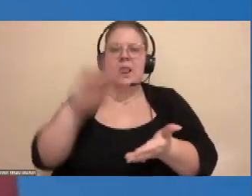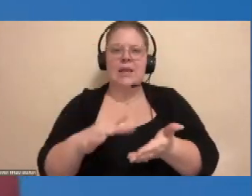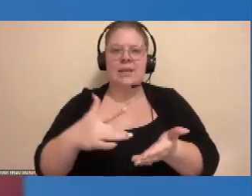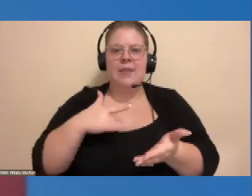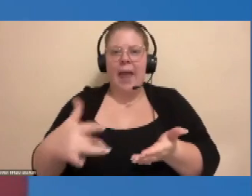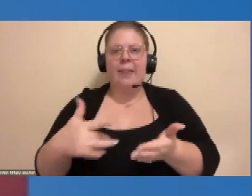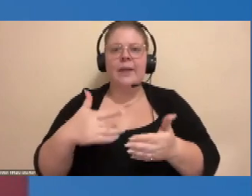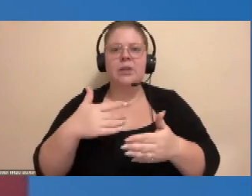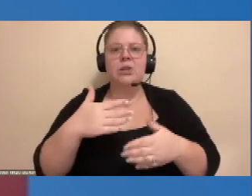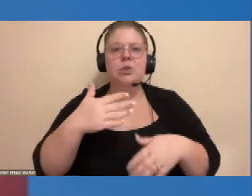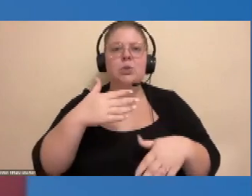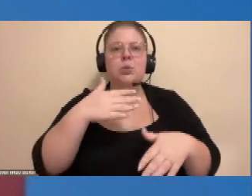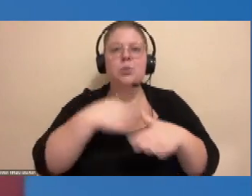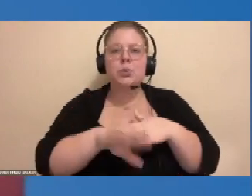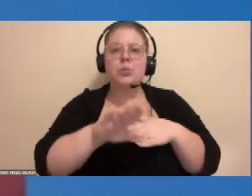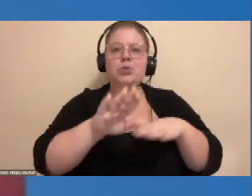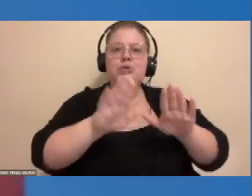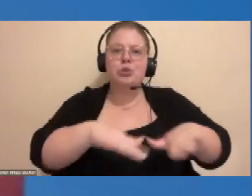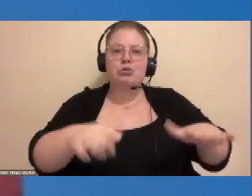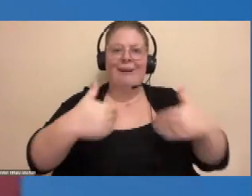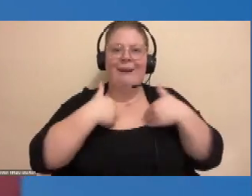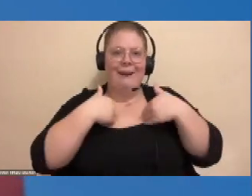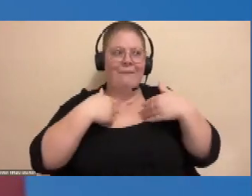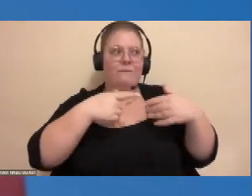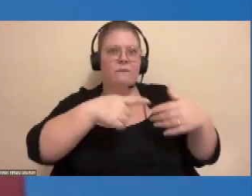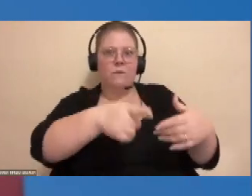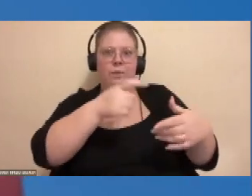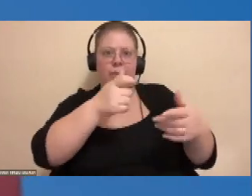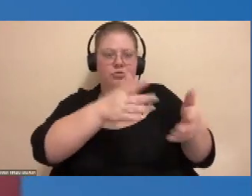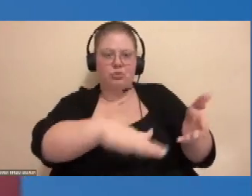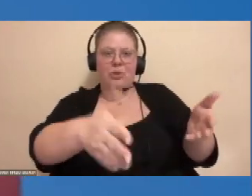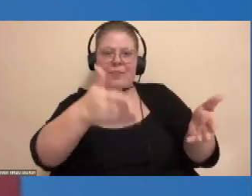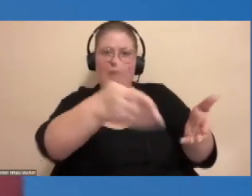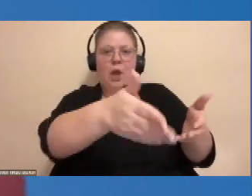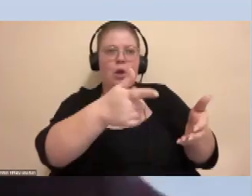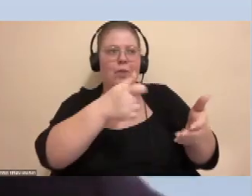and family to rely on to help them age in place.